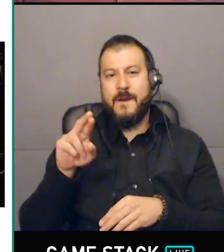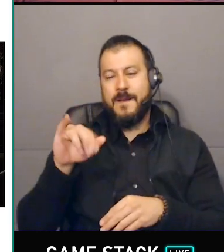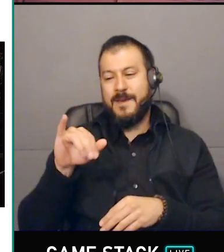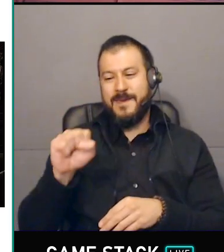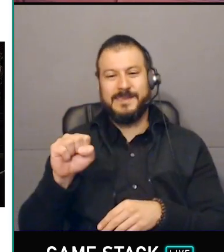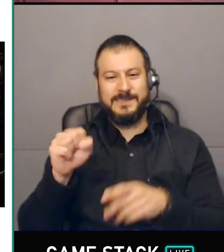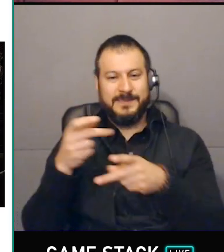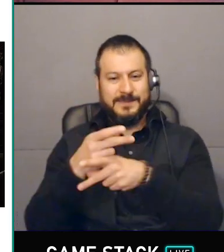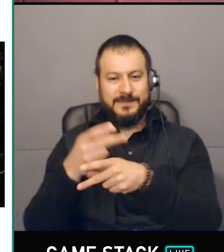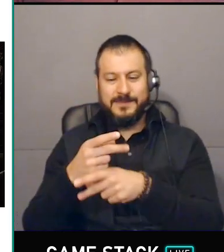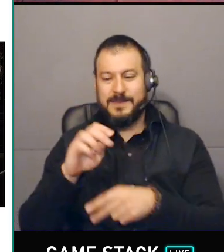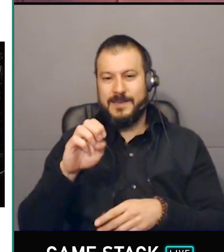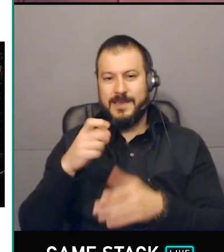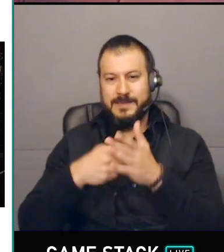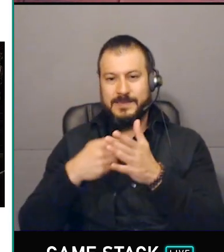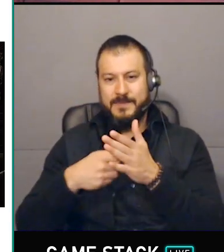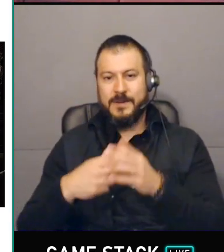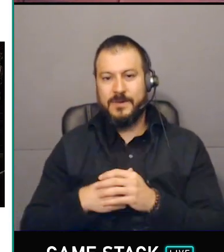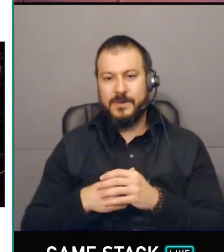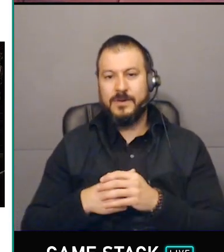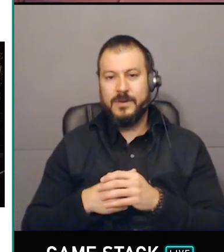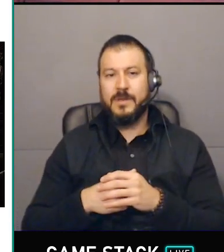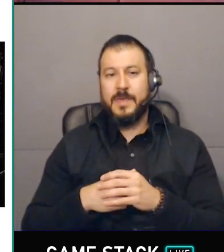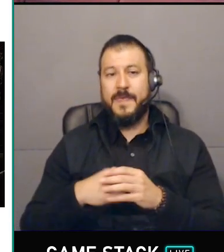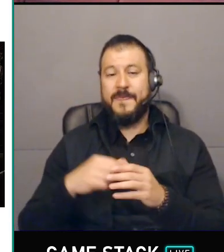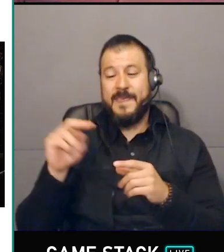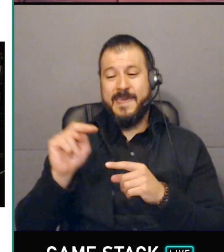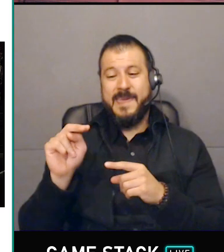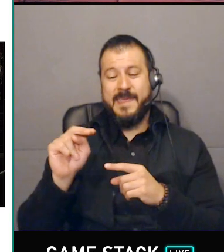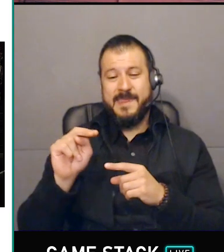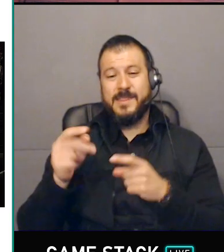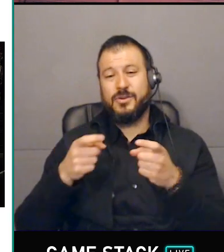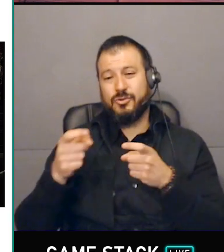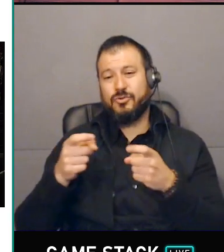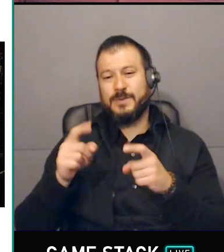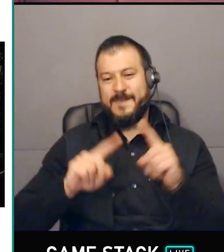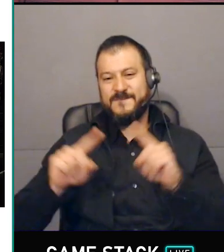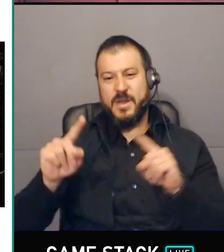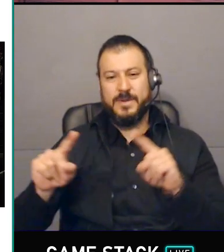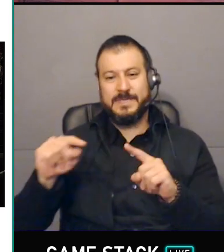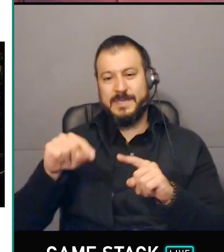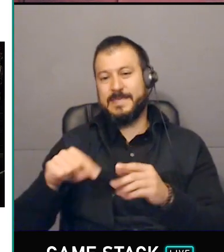right? And what this N does is it controls the variance of this part,